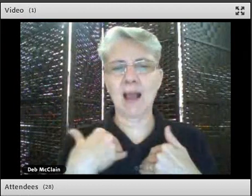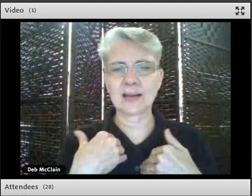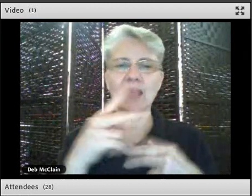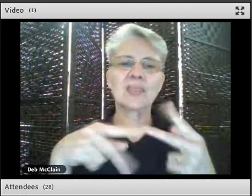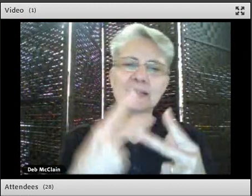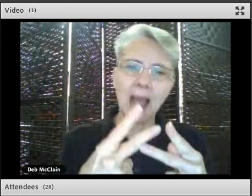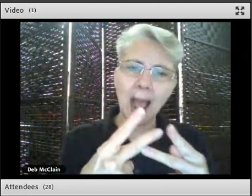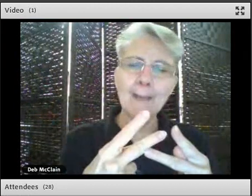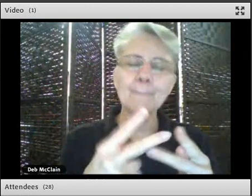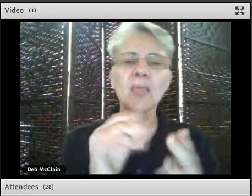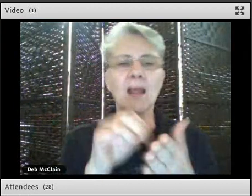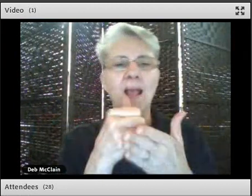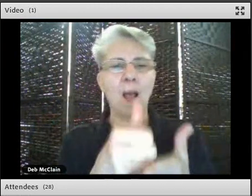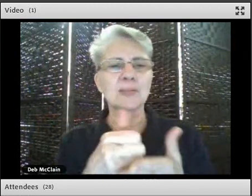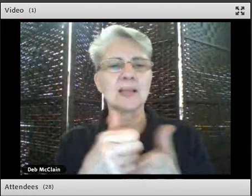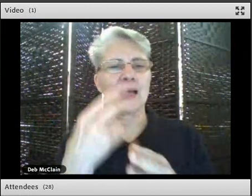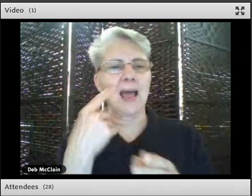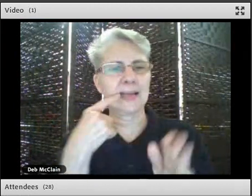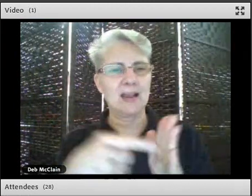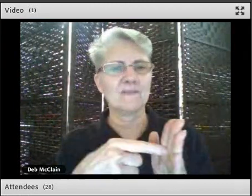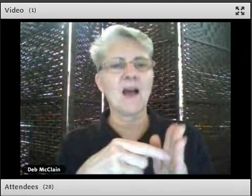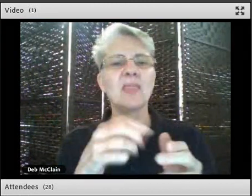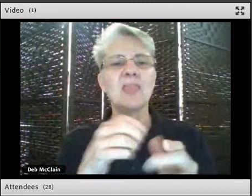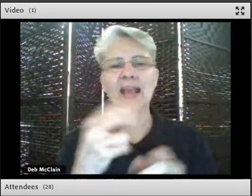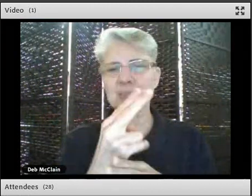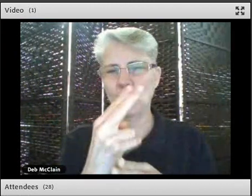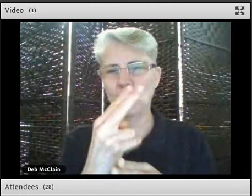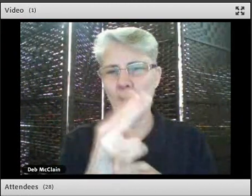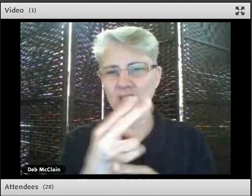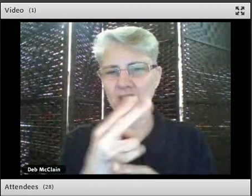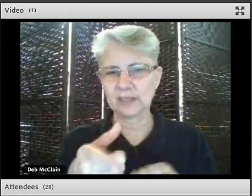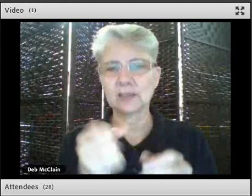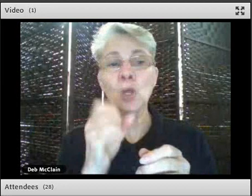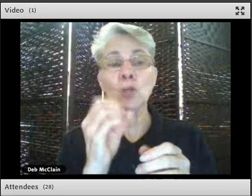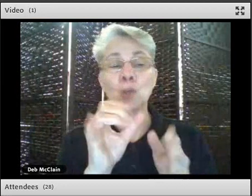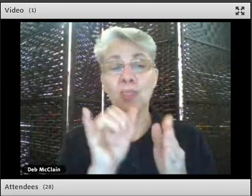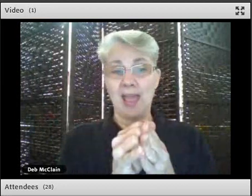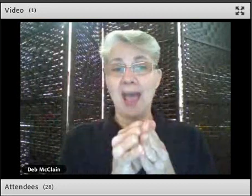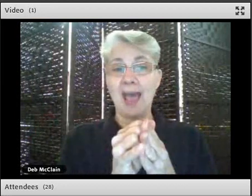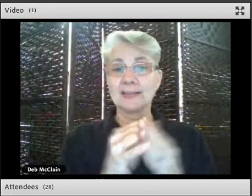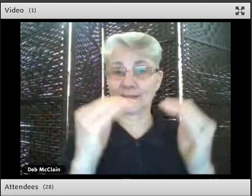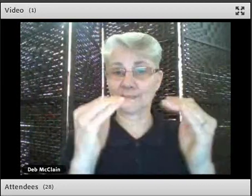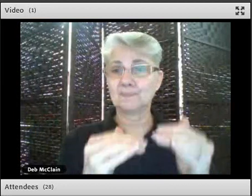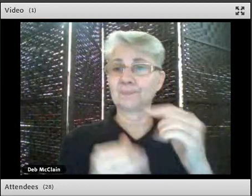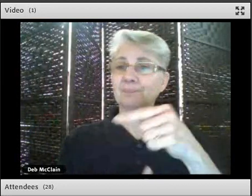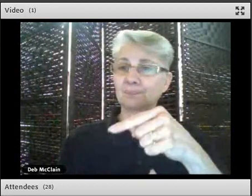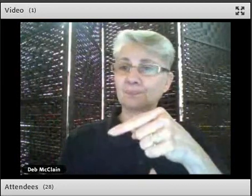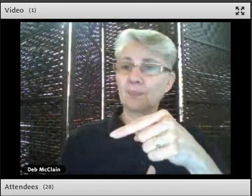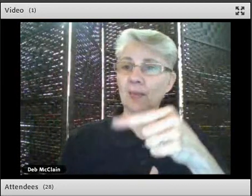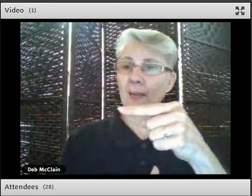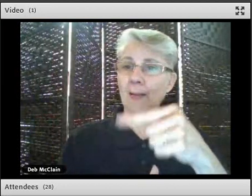that we can create a relationship right now using the relationship designators between the text